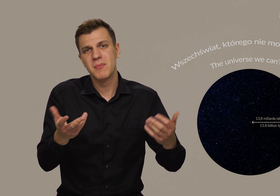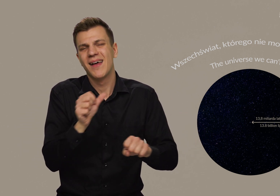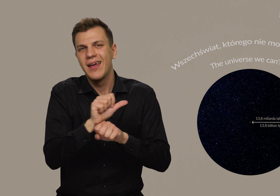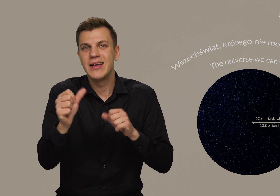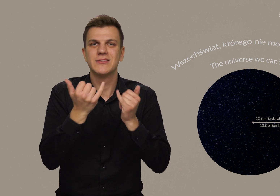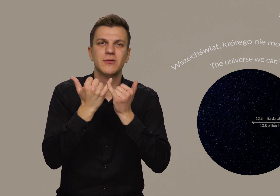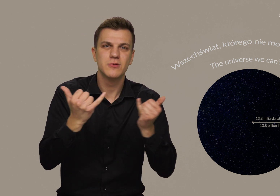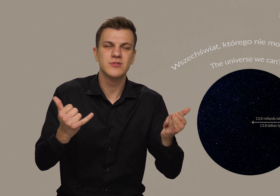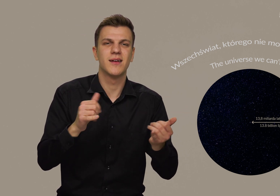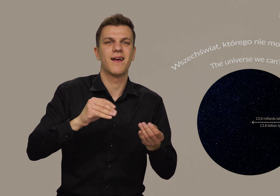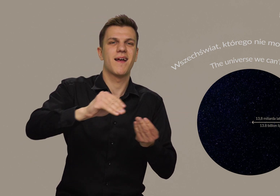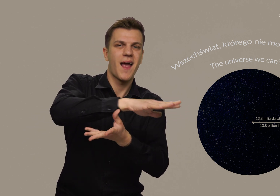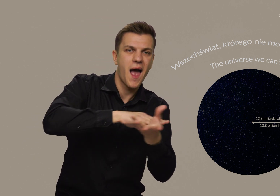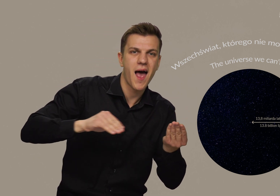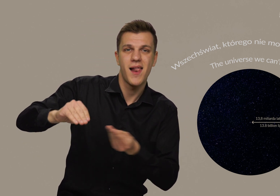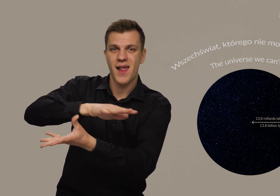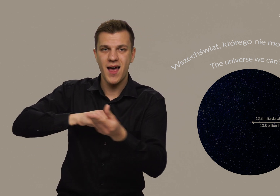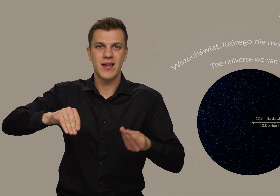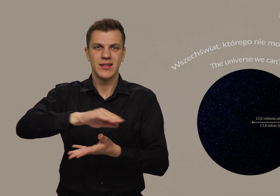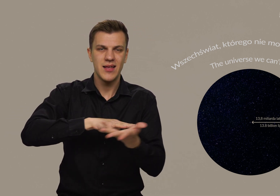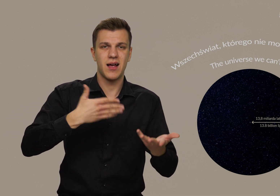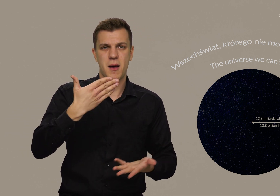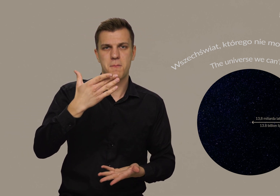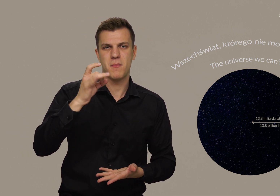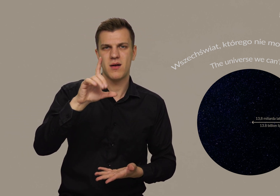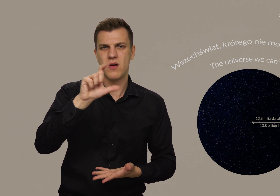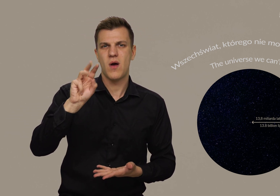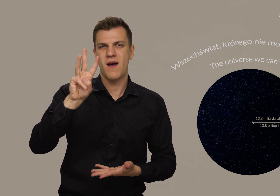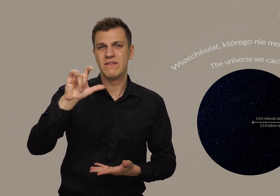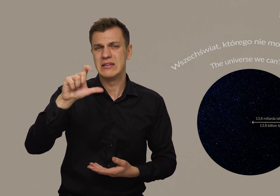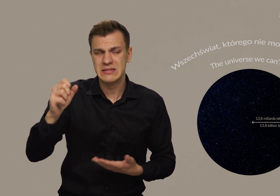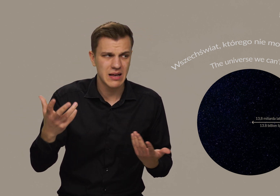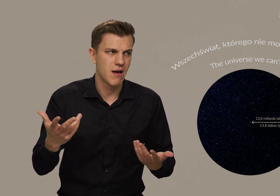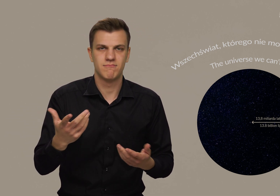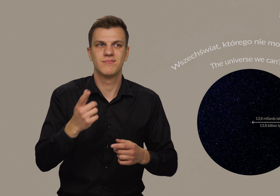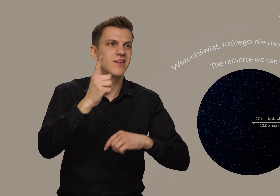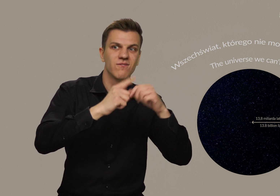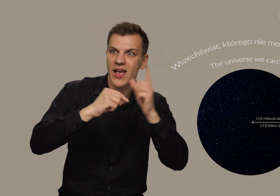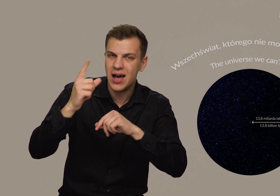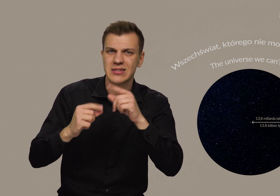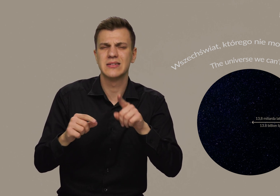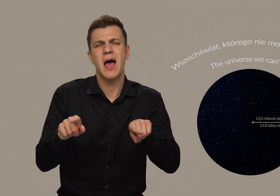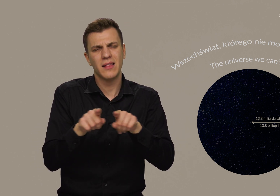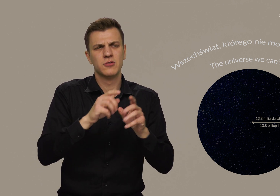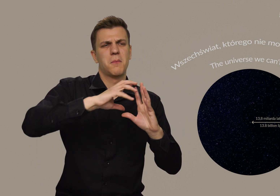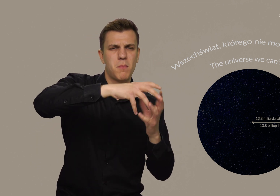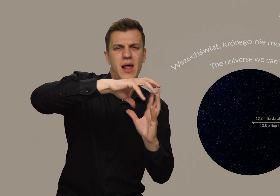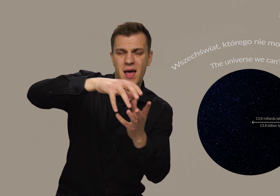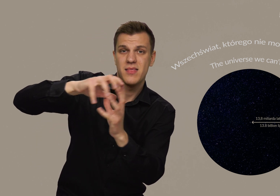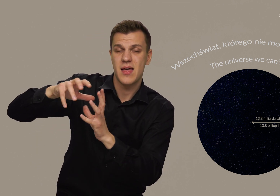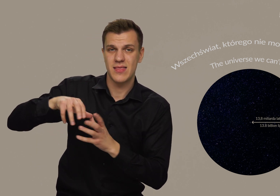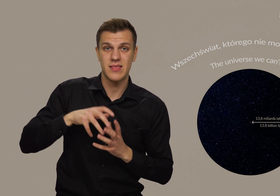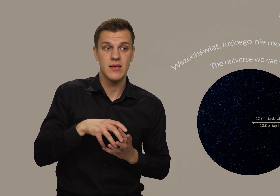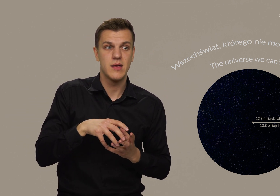So also galaxies, also nebulae, also stars, also planets.